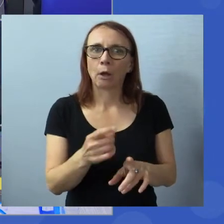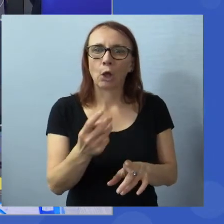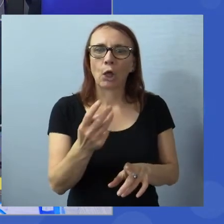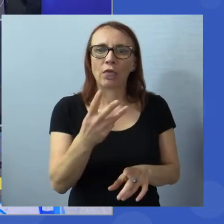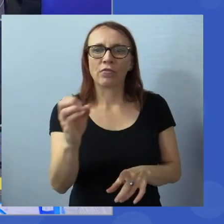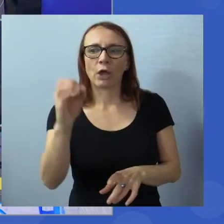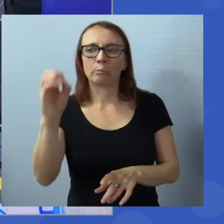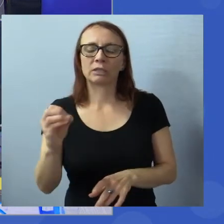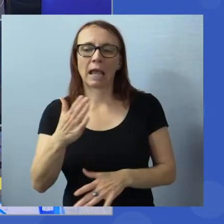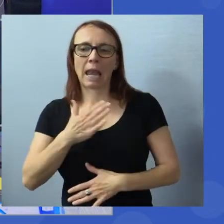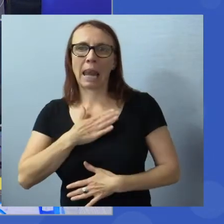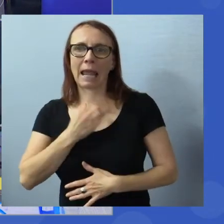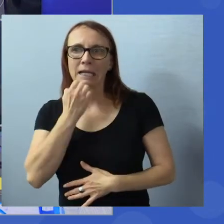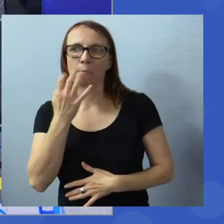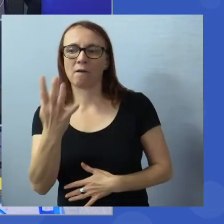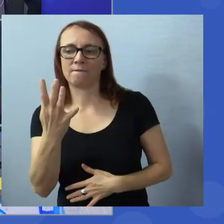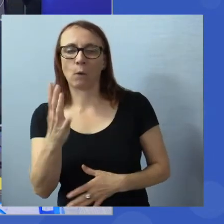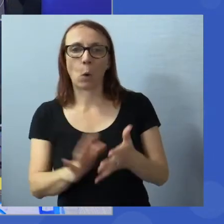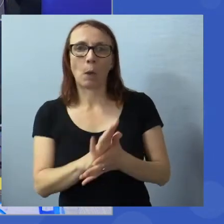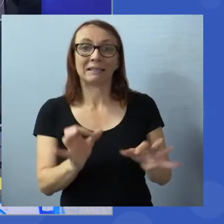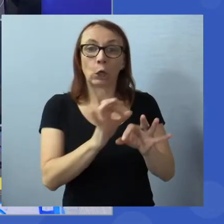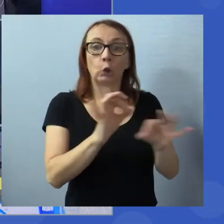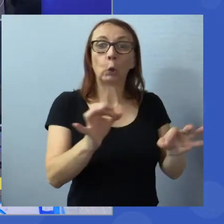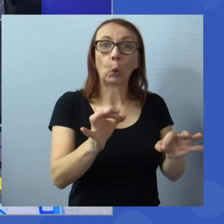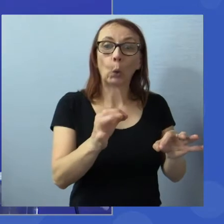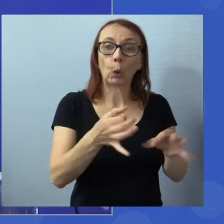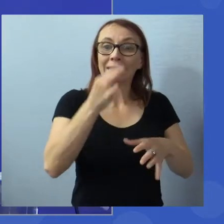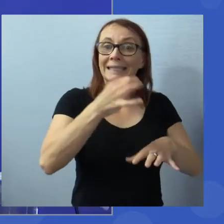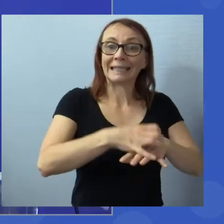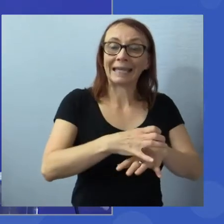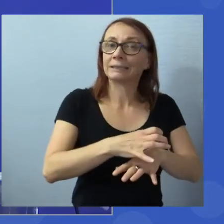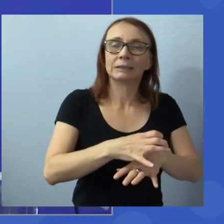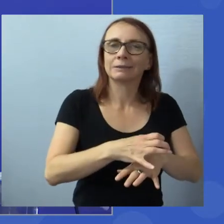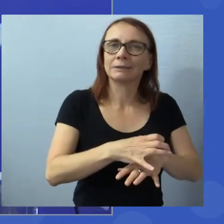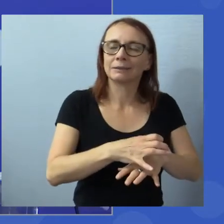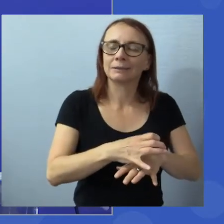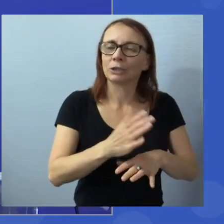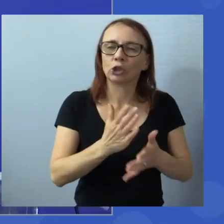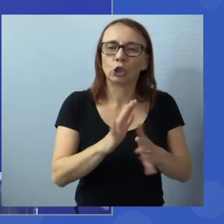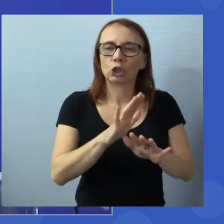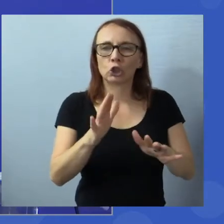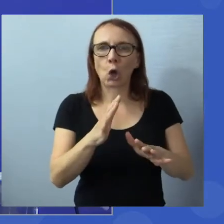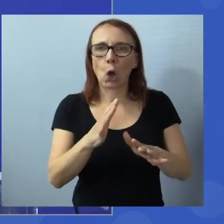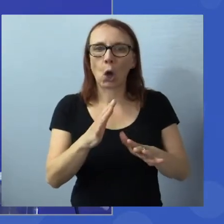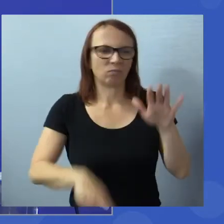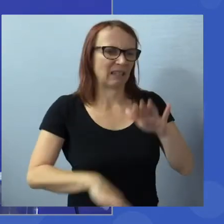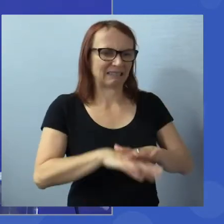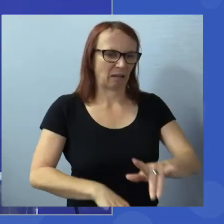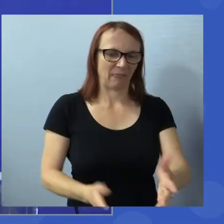camel wafers it doesn't mean that tea cakes are no longer going to be manufactured okay so it's not about dismissing things it's just about